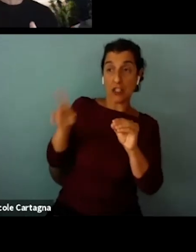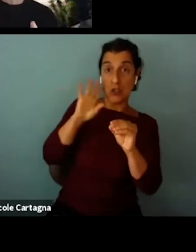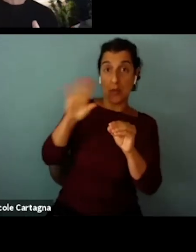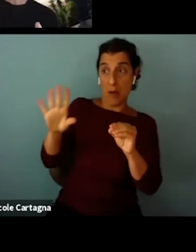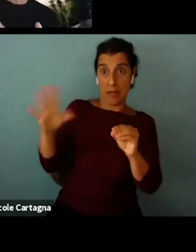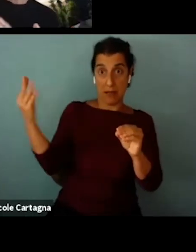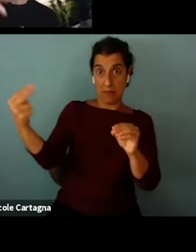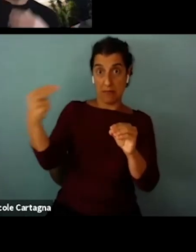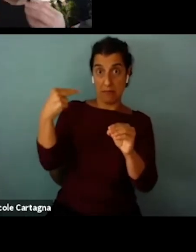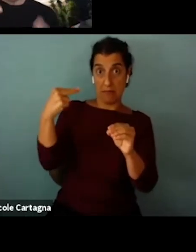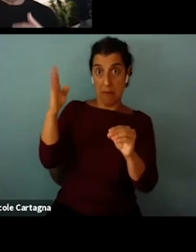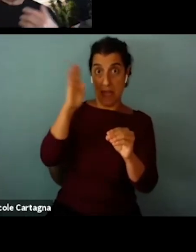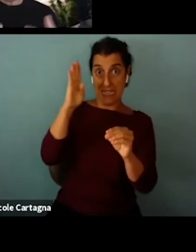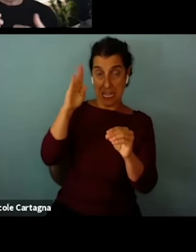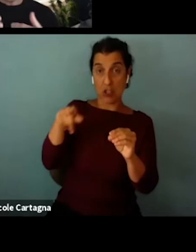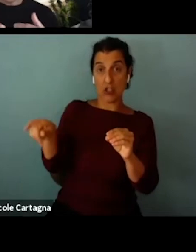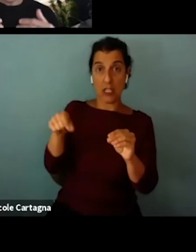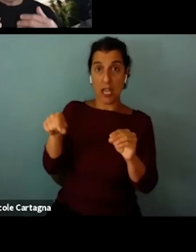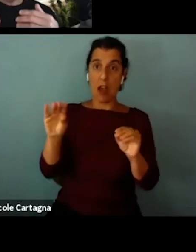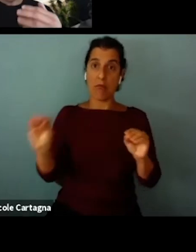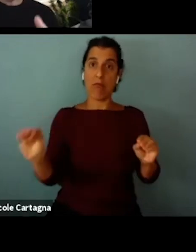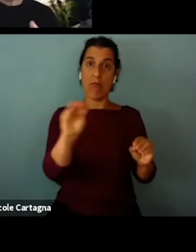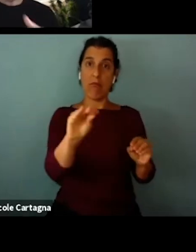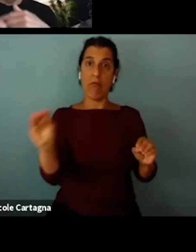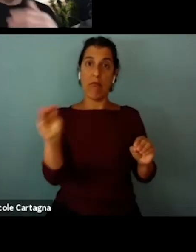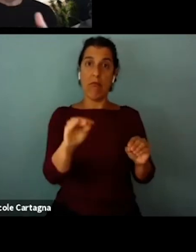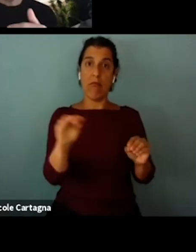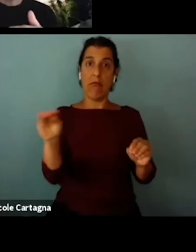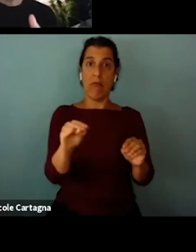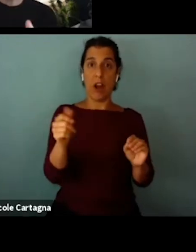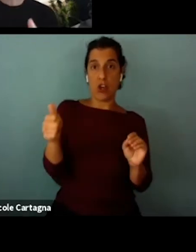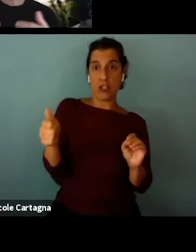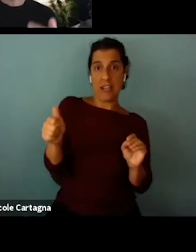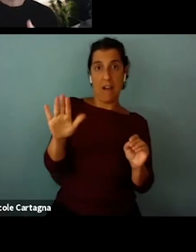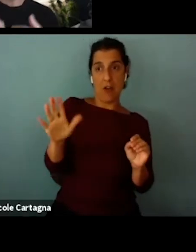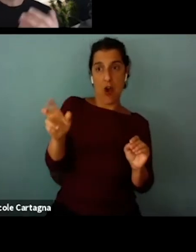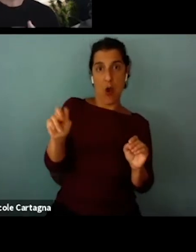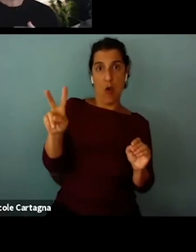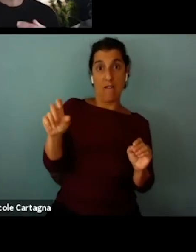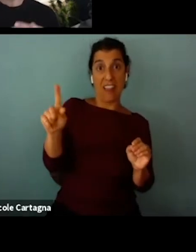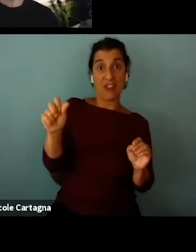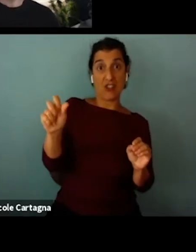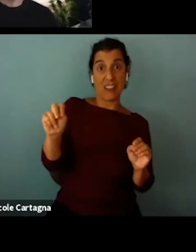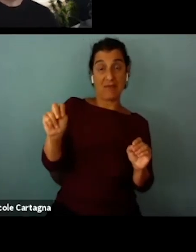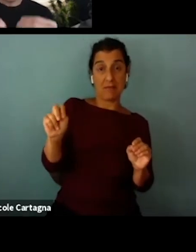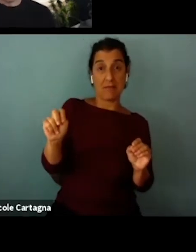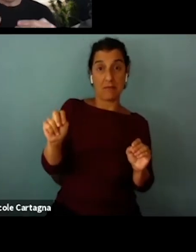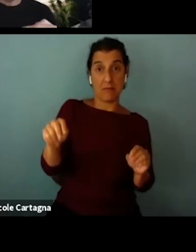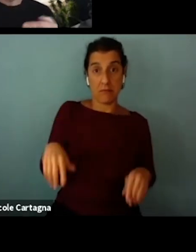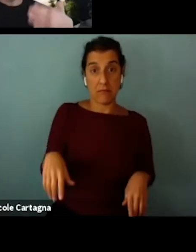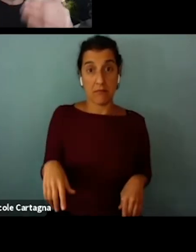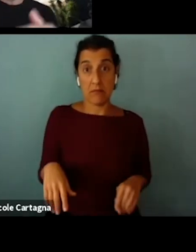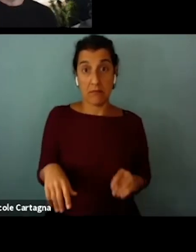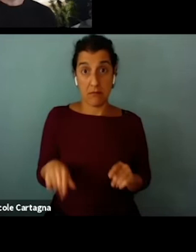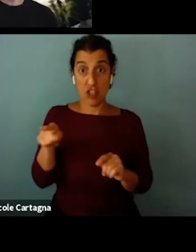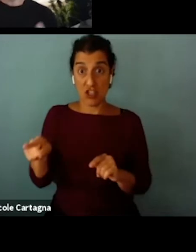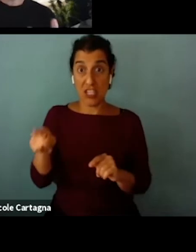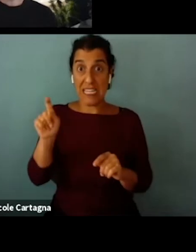um she can move the objects by her own volition so she needs to want to move the objects in